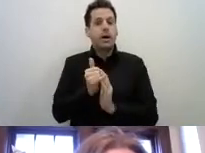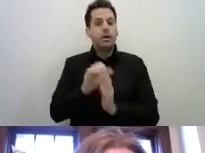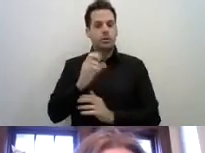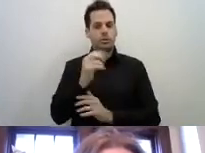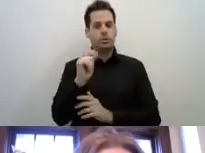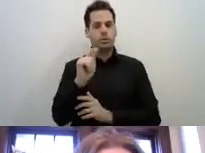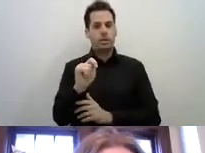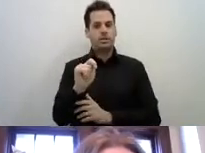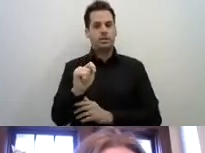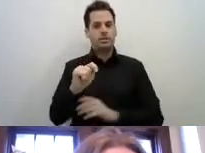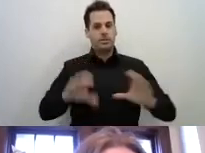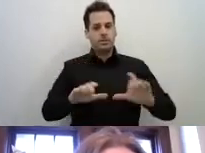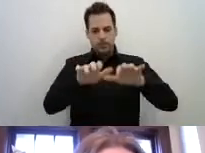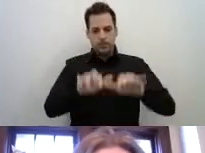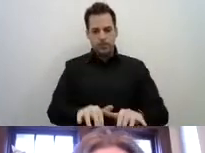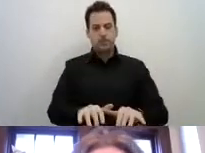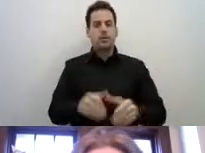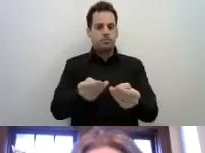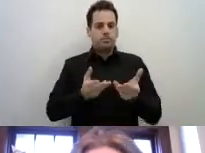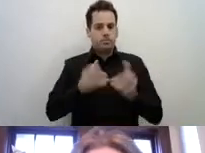all right um so without further ado i'll welcome